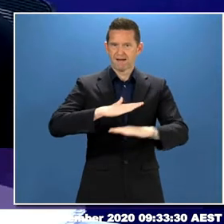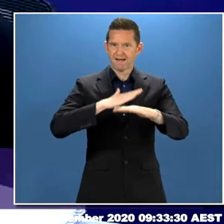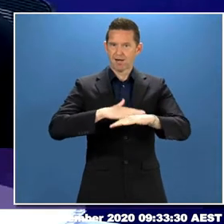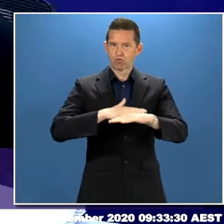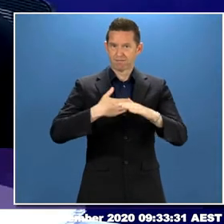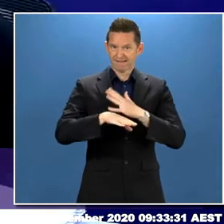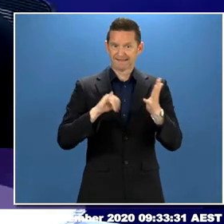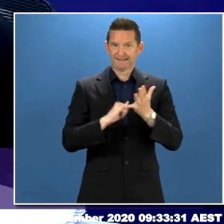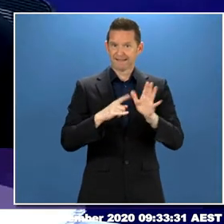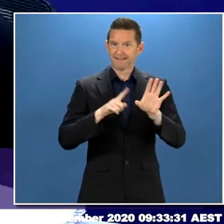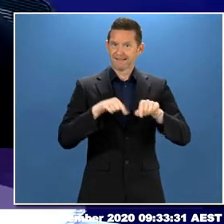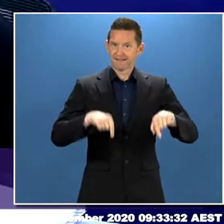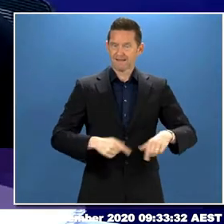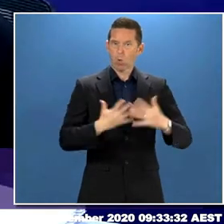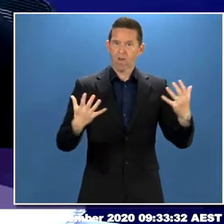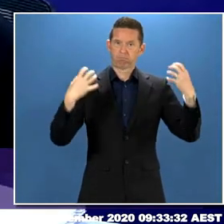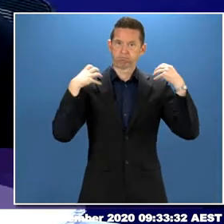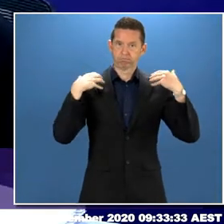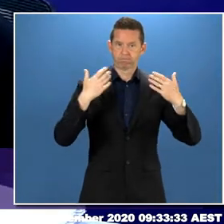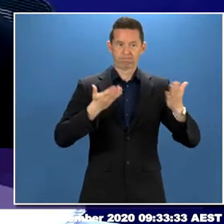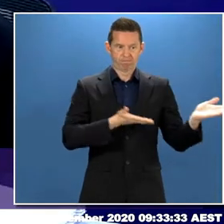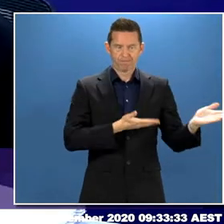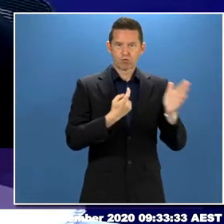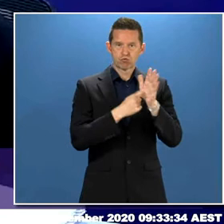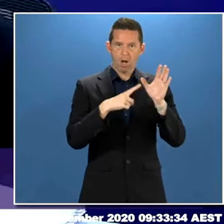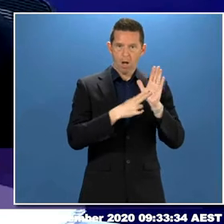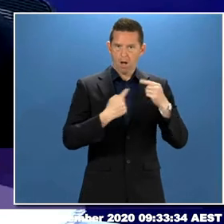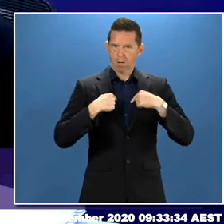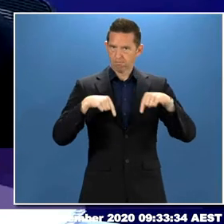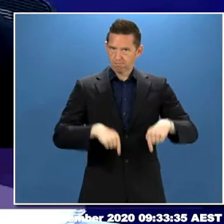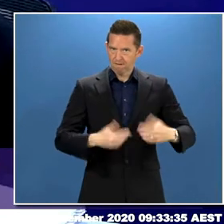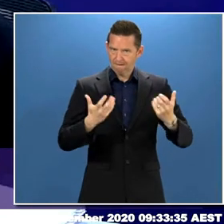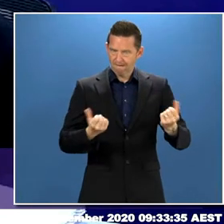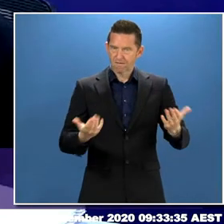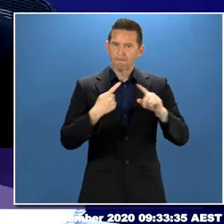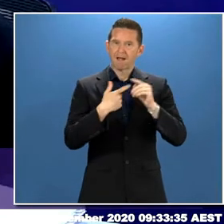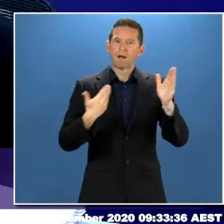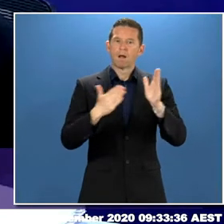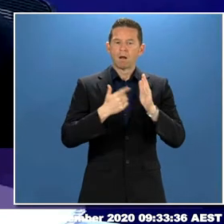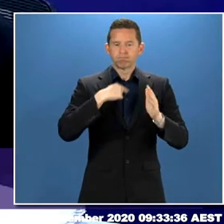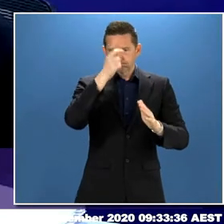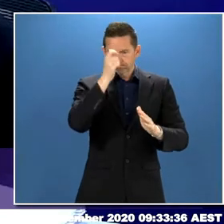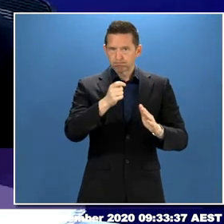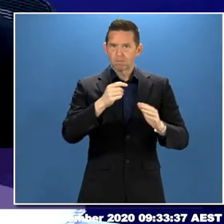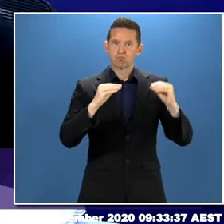Commissioner Ryan and I are located. I also acknowledge the Turrbal and Jagera Nations upon whose lands